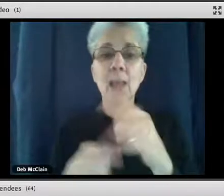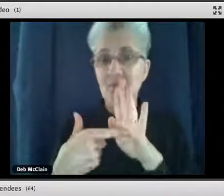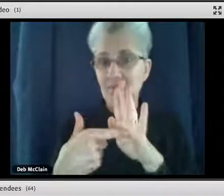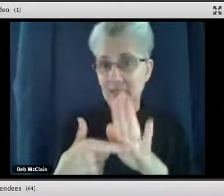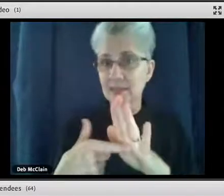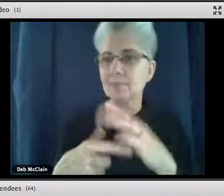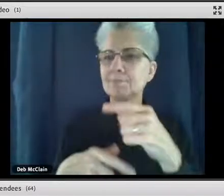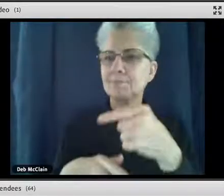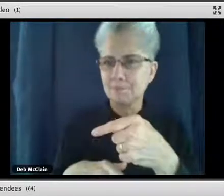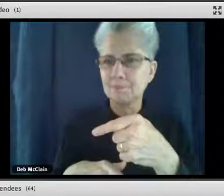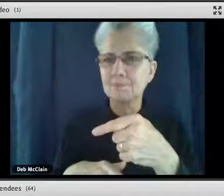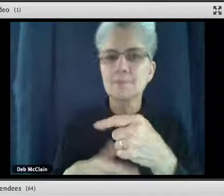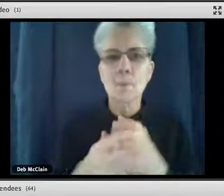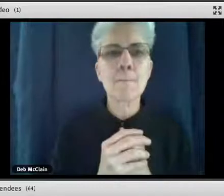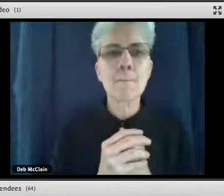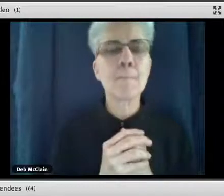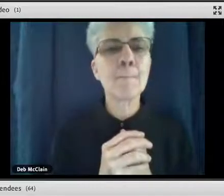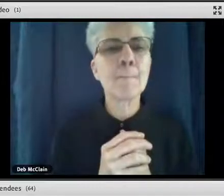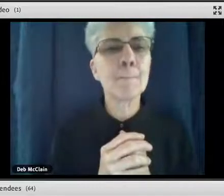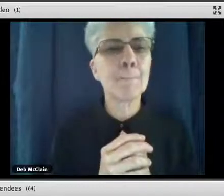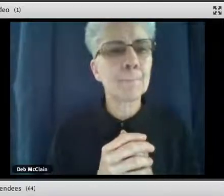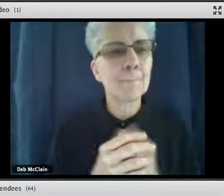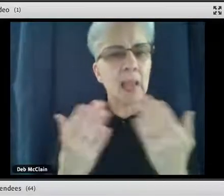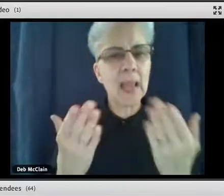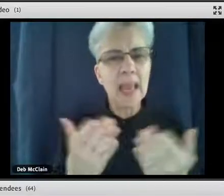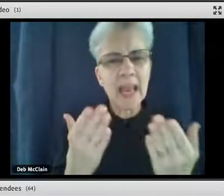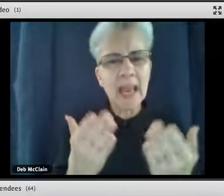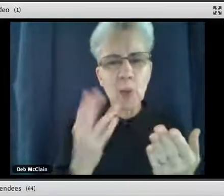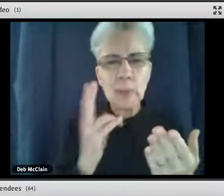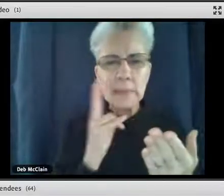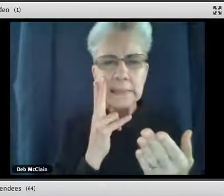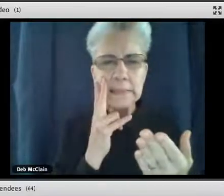This is what I wanted to look at, so here you can kind of see this